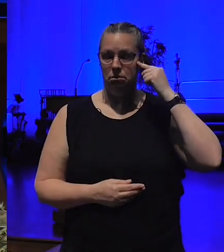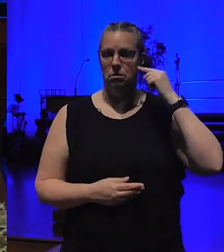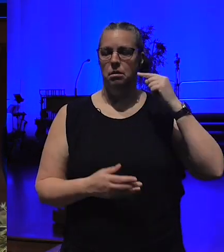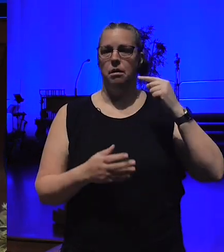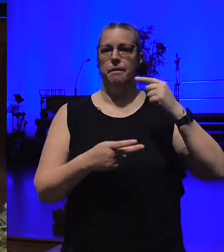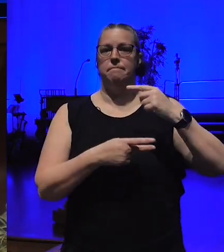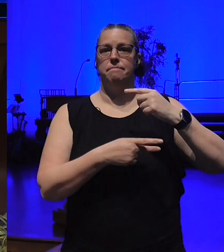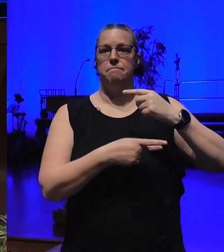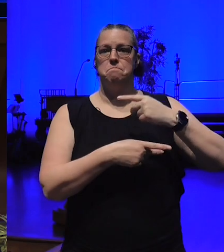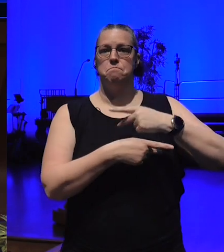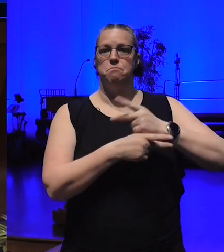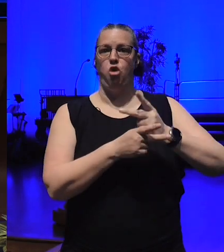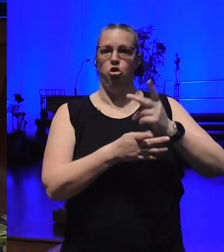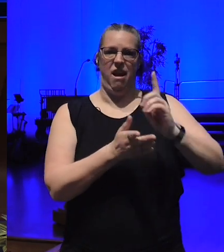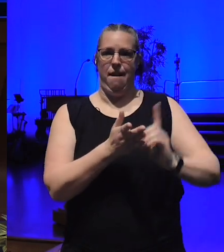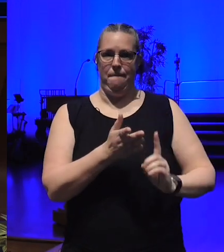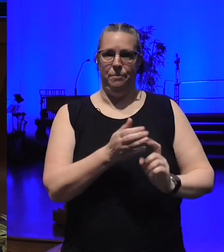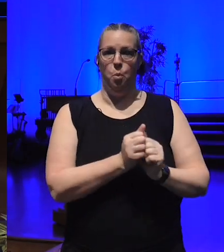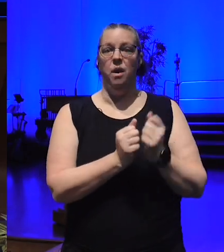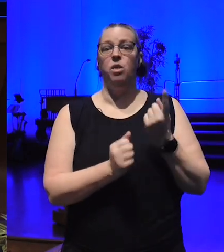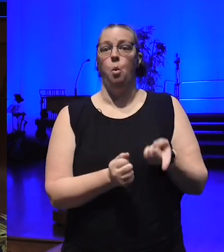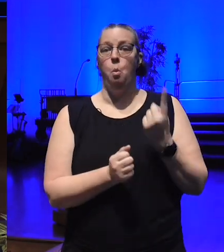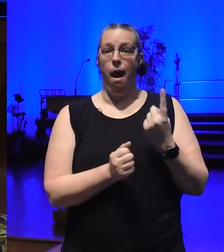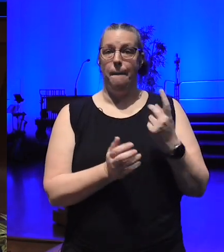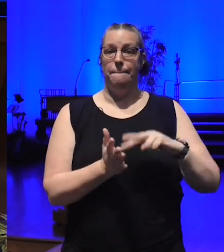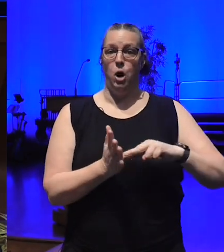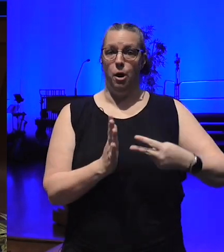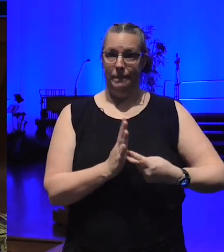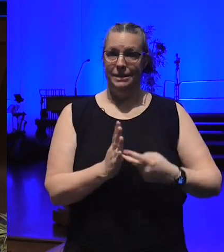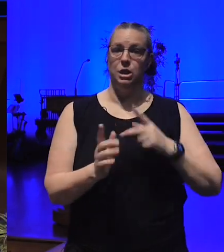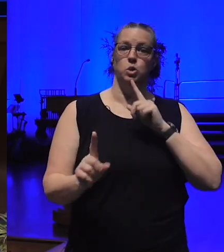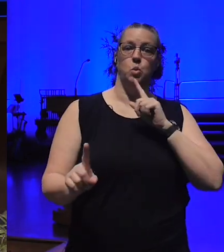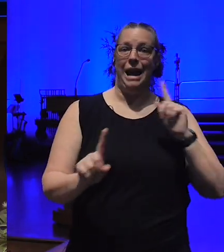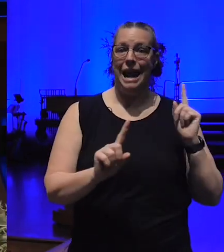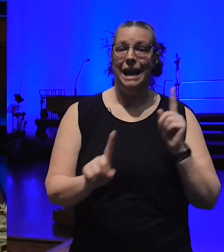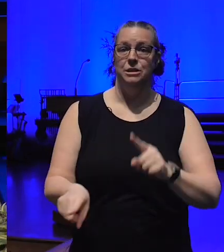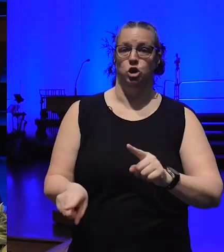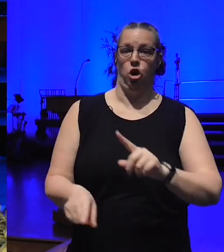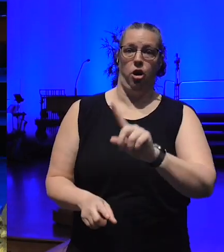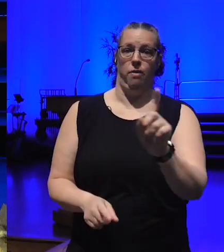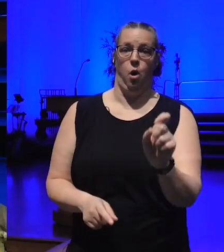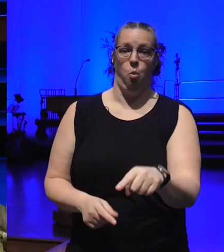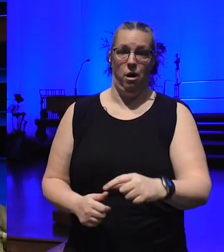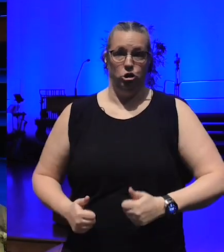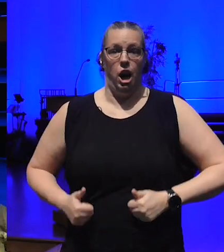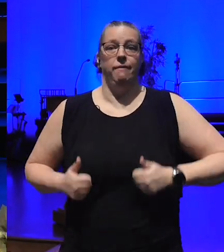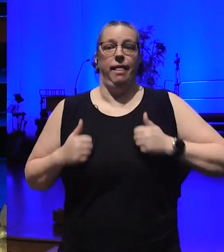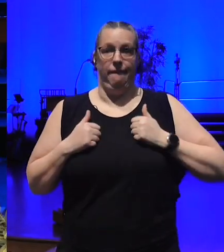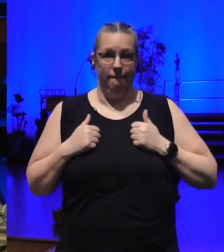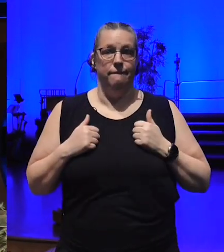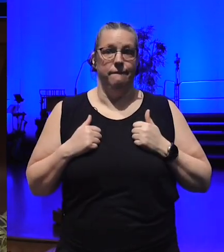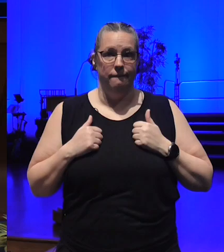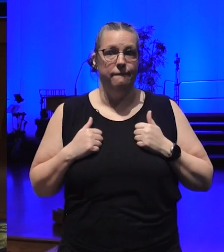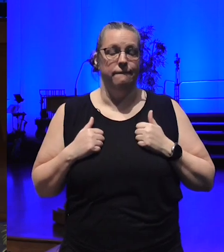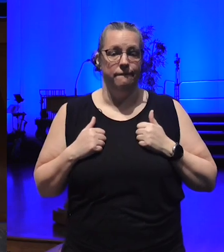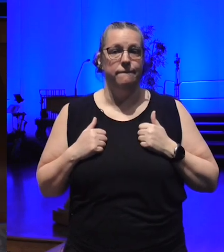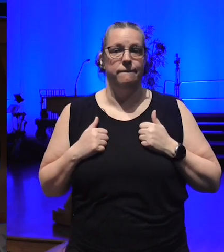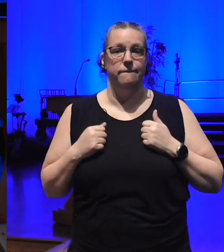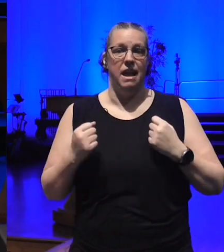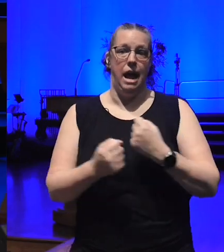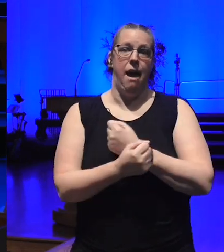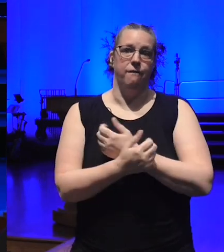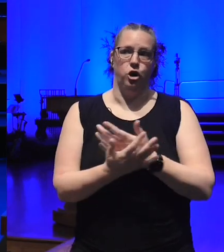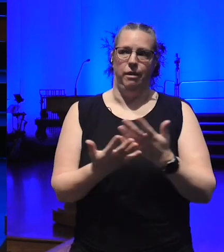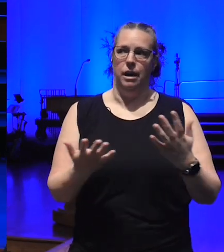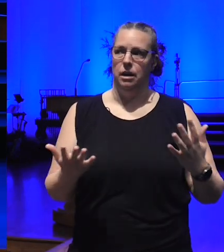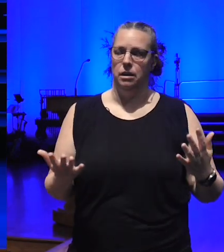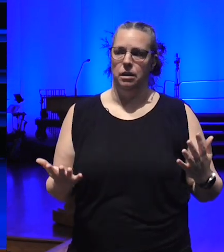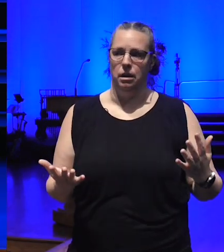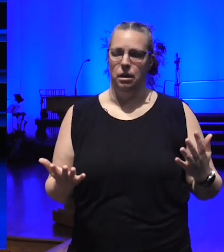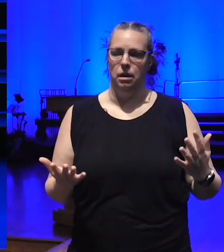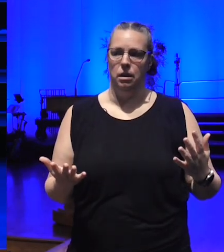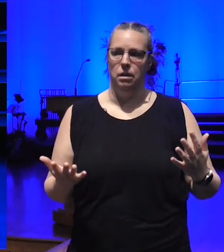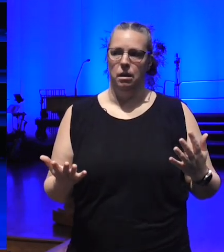with one purpose to answer the question of life the universe and everything and deep